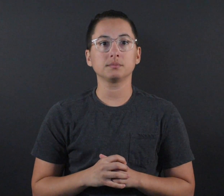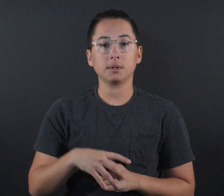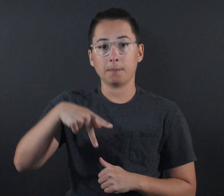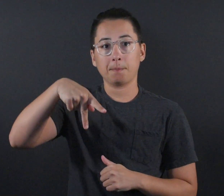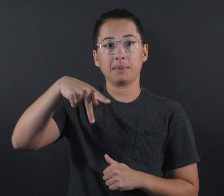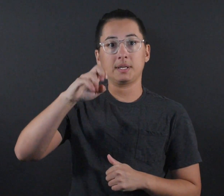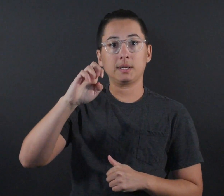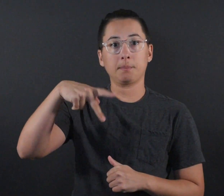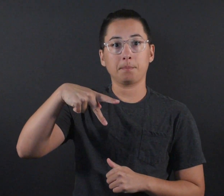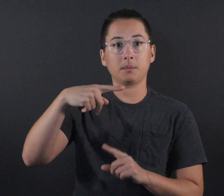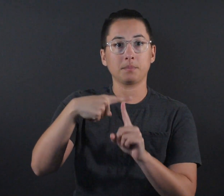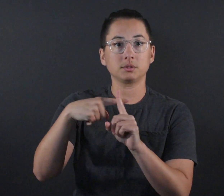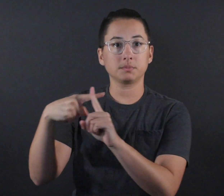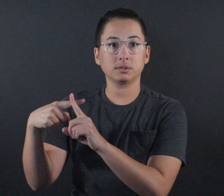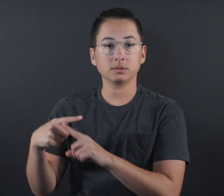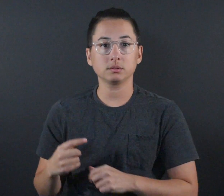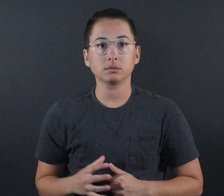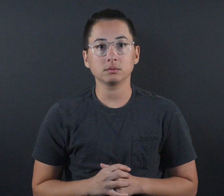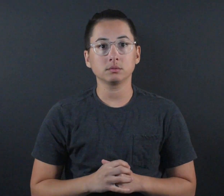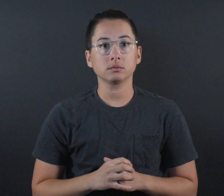an exposure to MPX. • PEP++